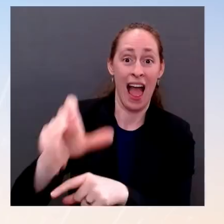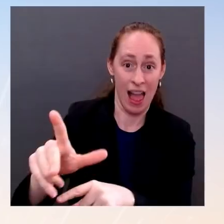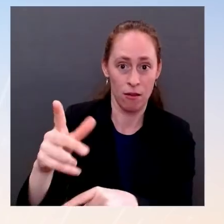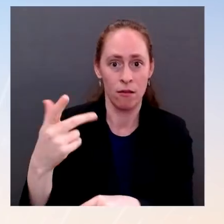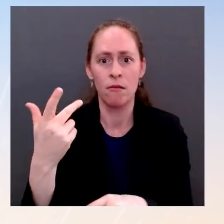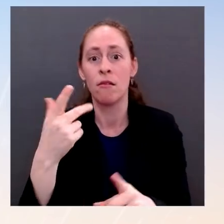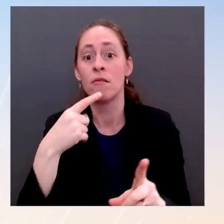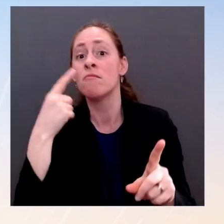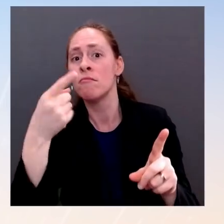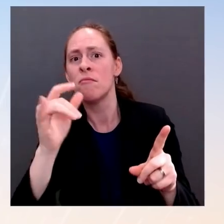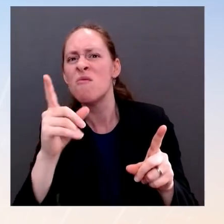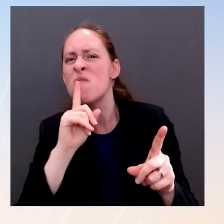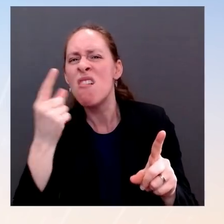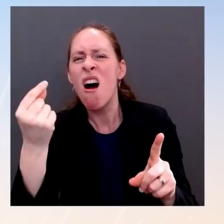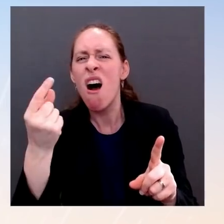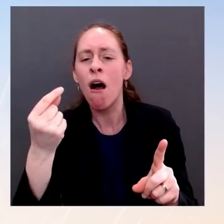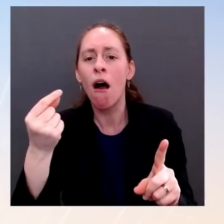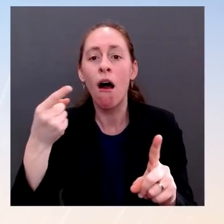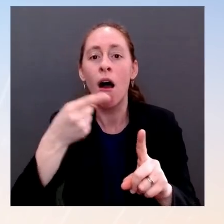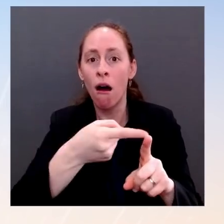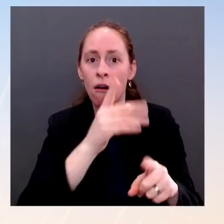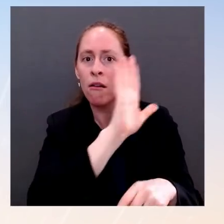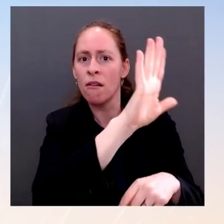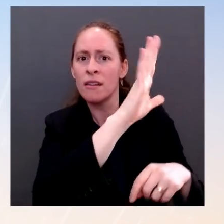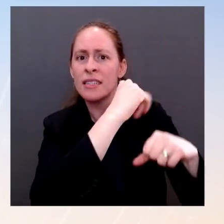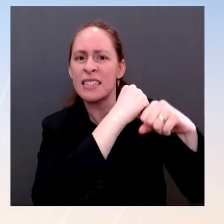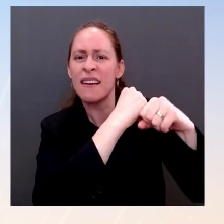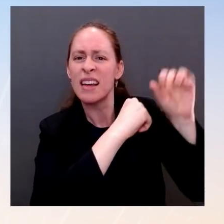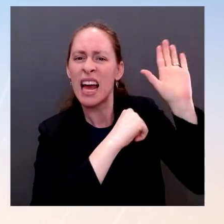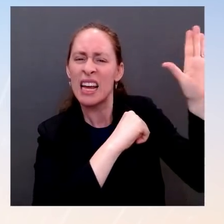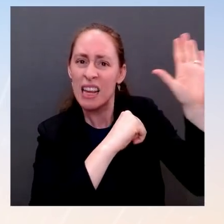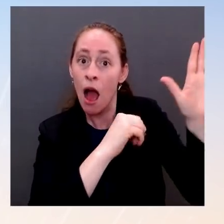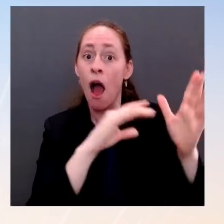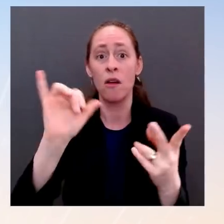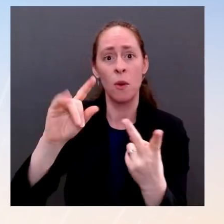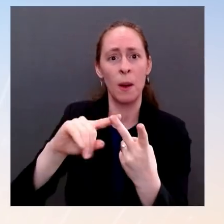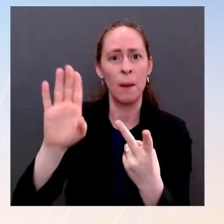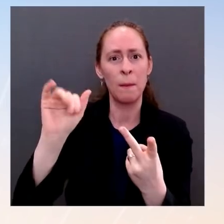There were also text messages sent to bank customers telling them that ATM services were unavailable.